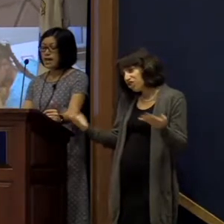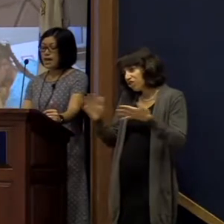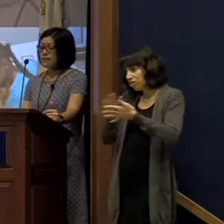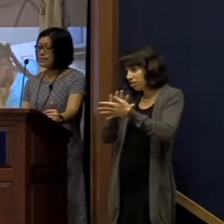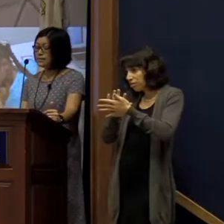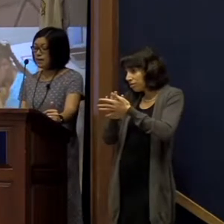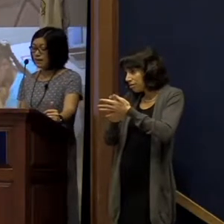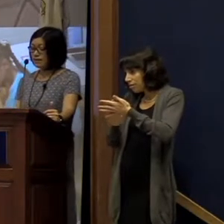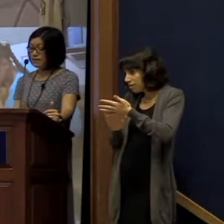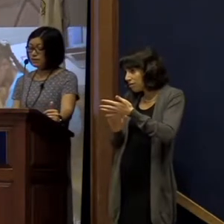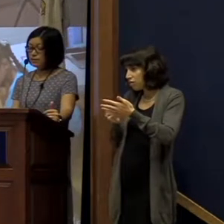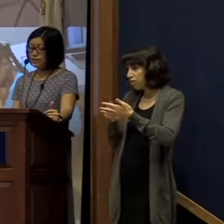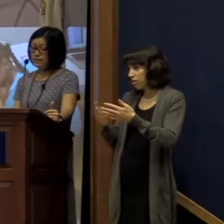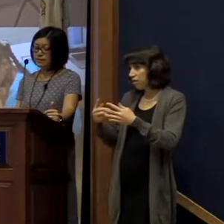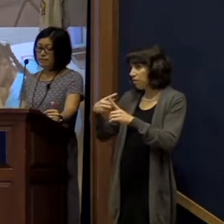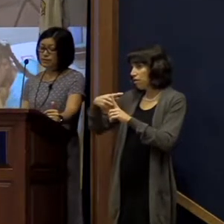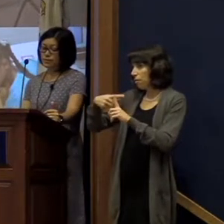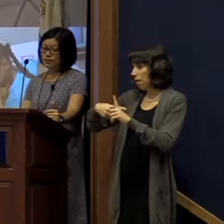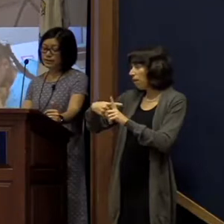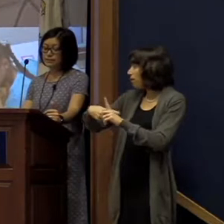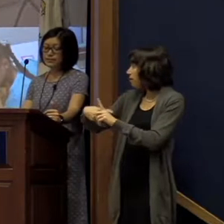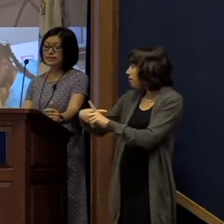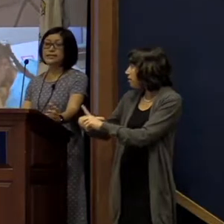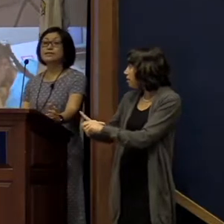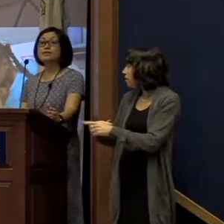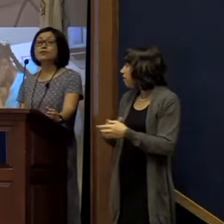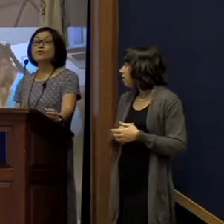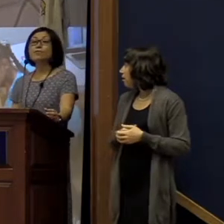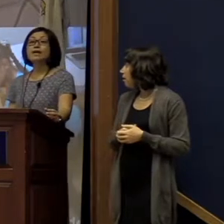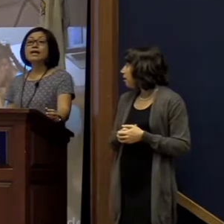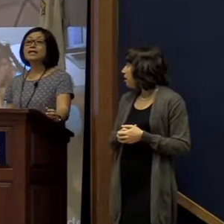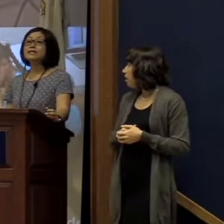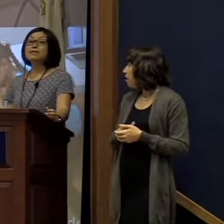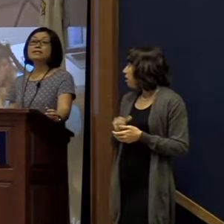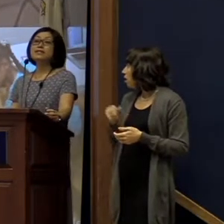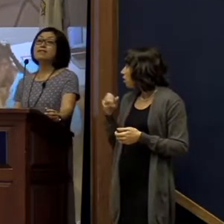Miss Martha who is a mentor at the club says of the dome it is the best thing ever